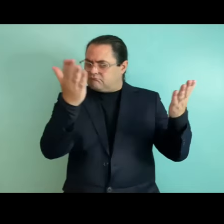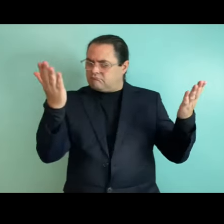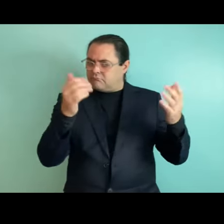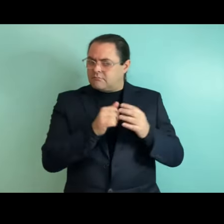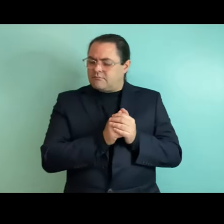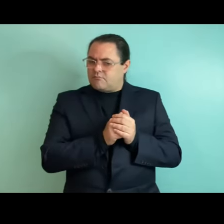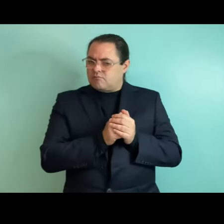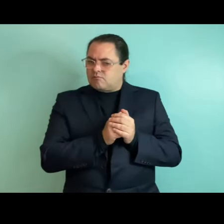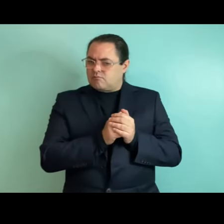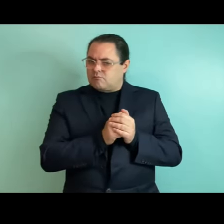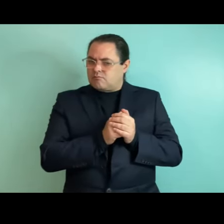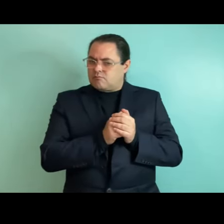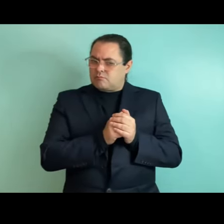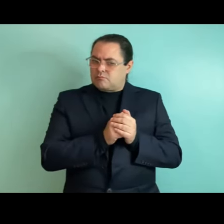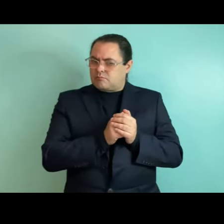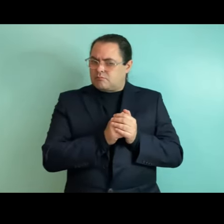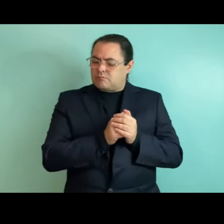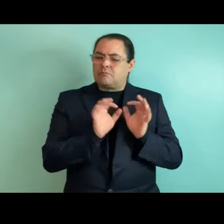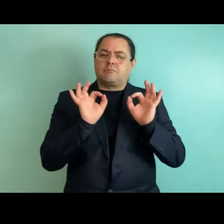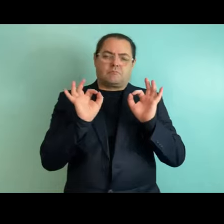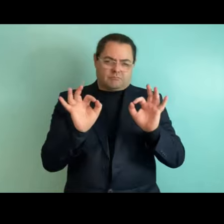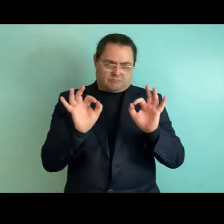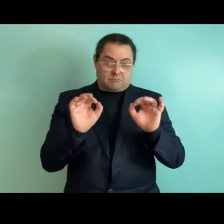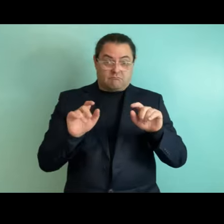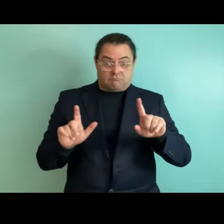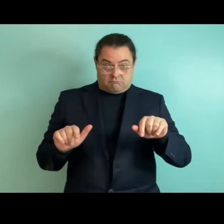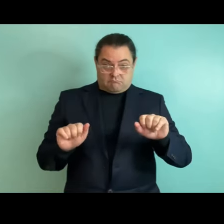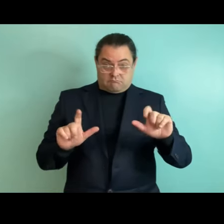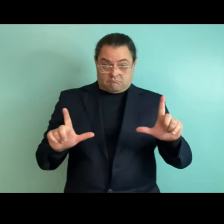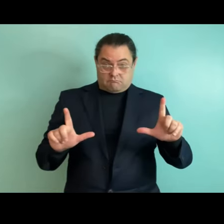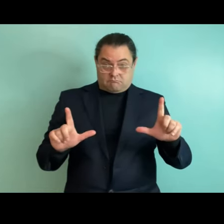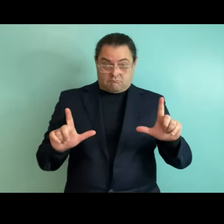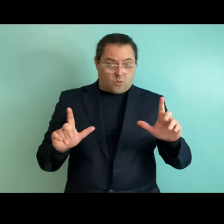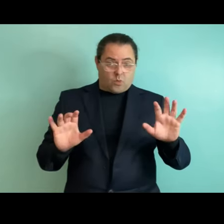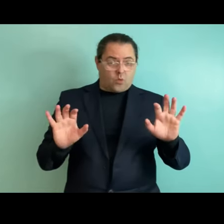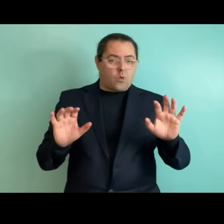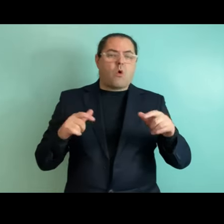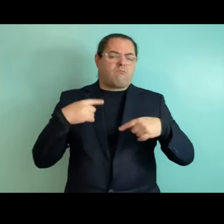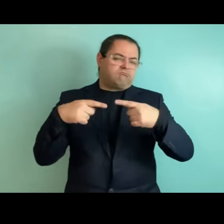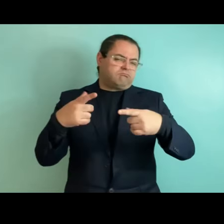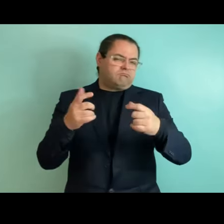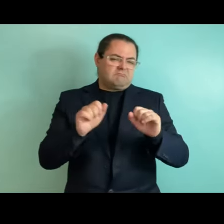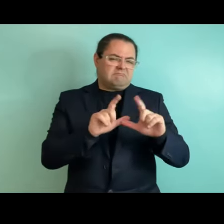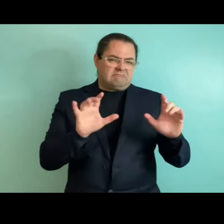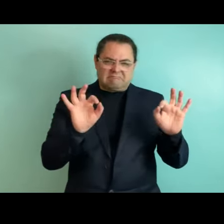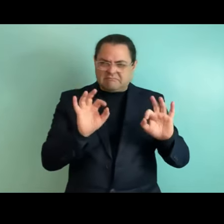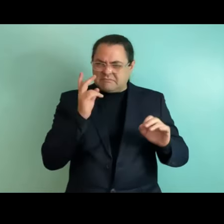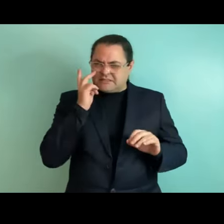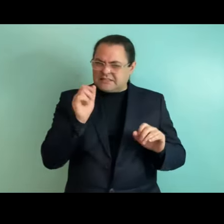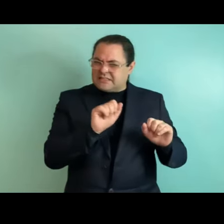11:44:40 Okay, so I can go on without the slides. So I don't see take our time.